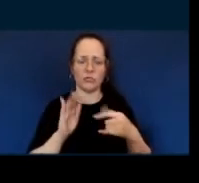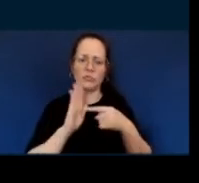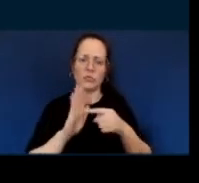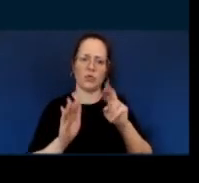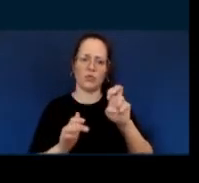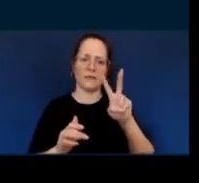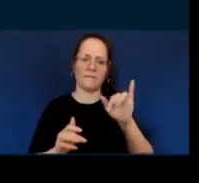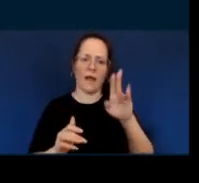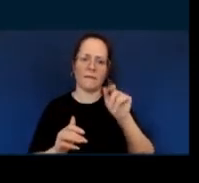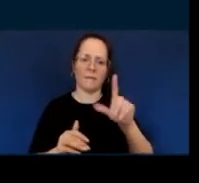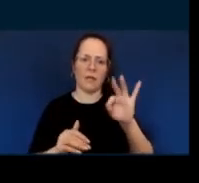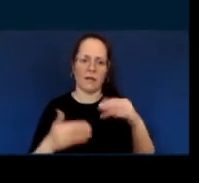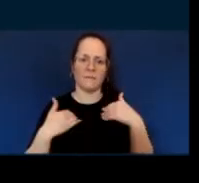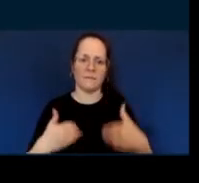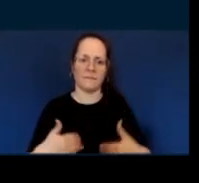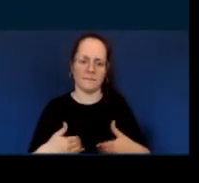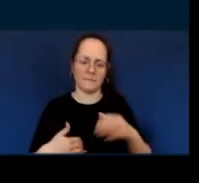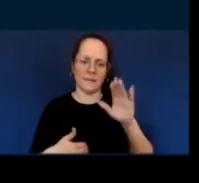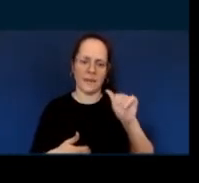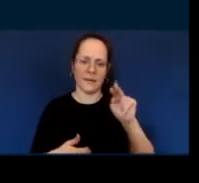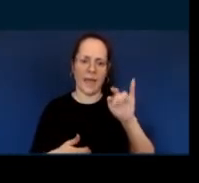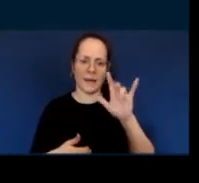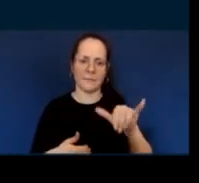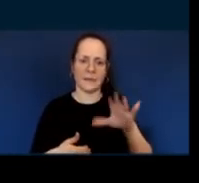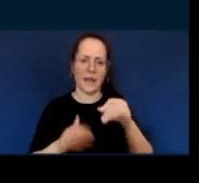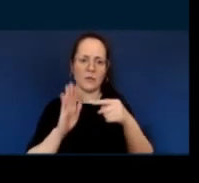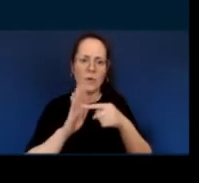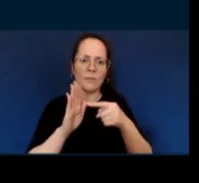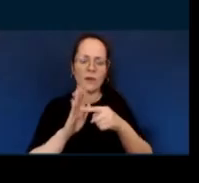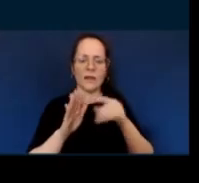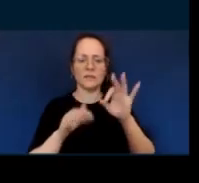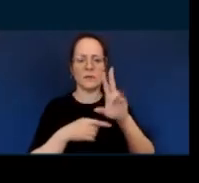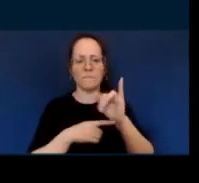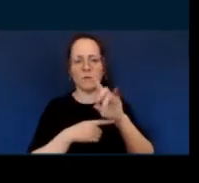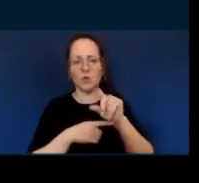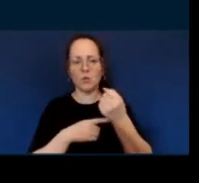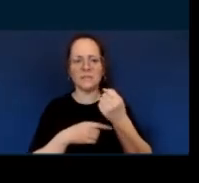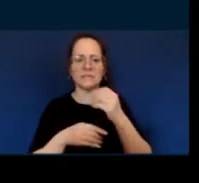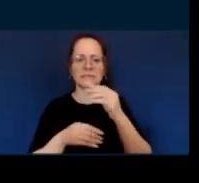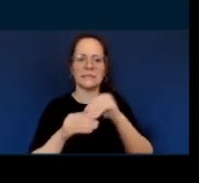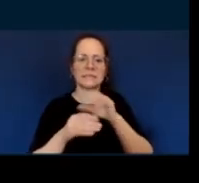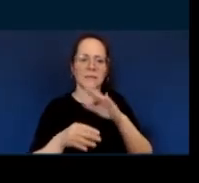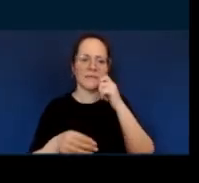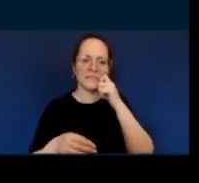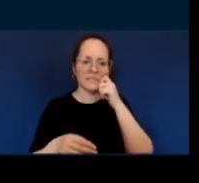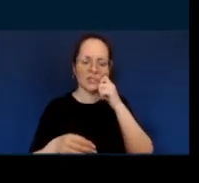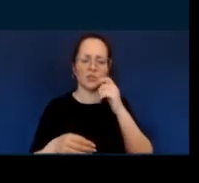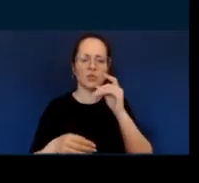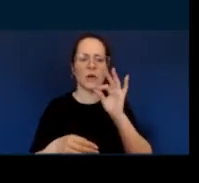THE PROCESS INVOLVES REP ARE IICATEING THE FLUIDS OF THE SOME OF THE TISSUES OF THE VARIOUS